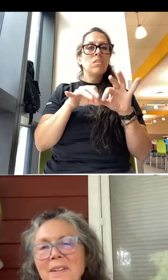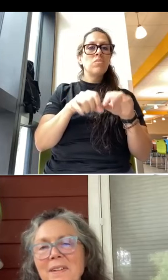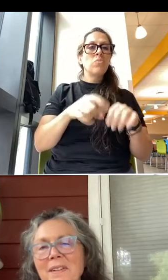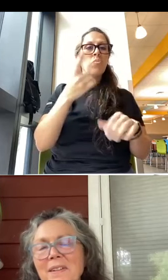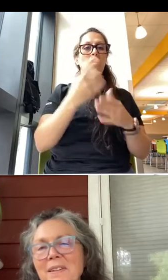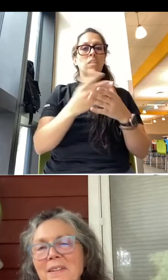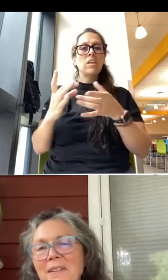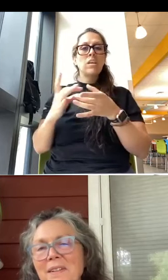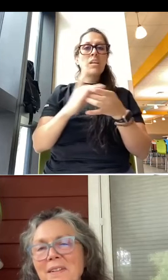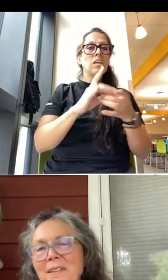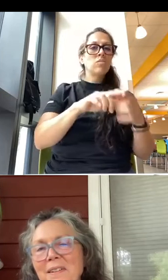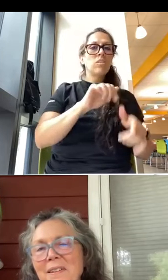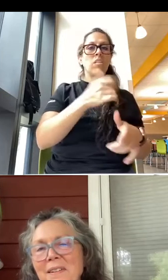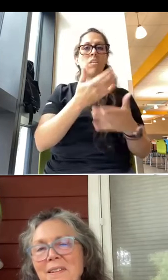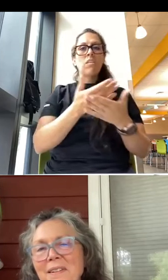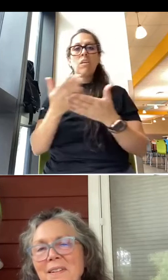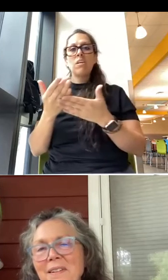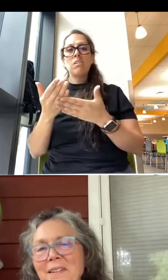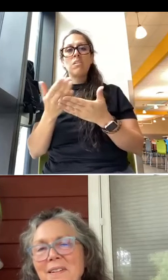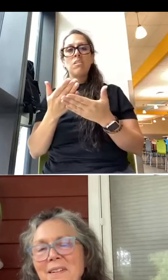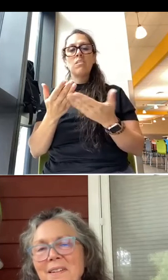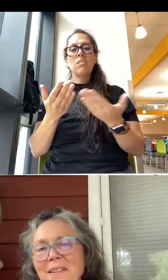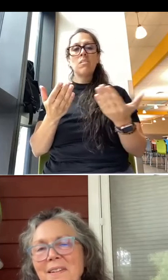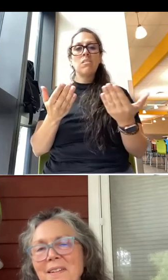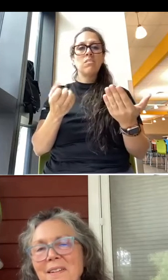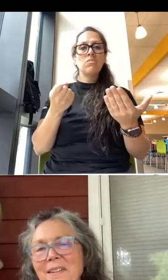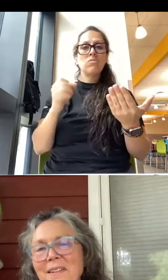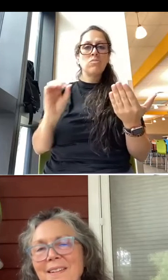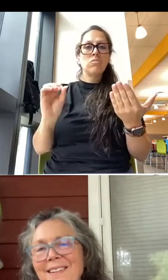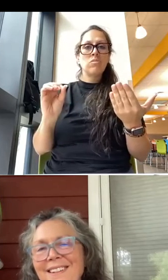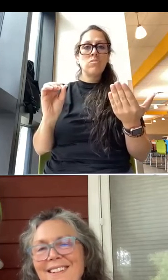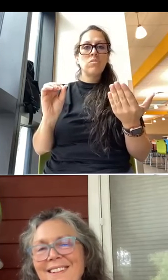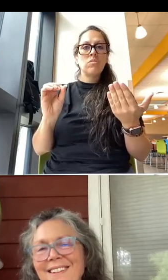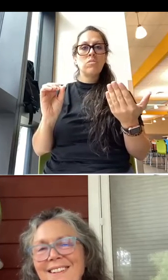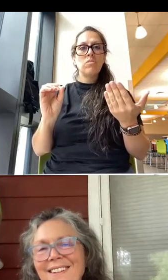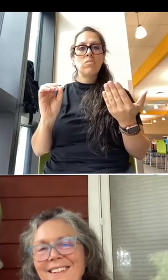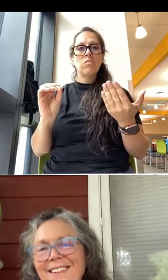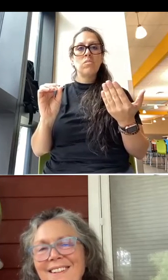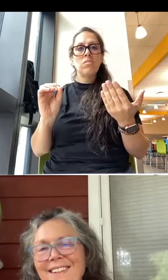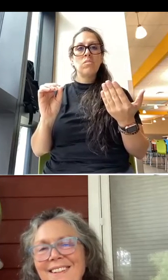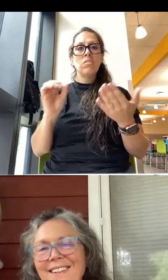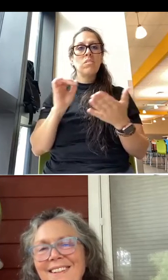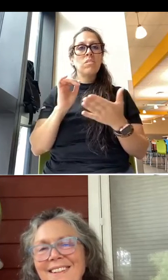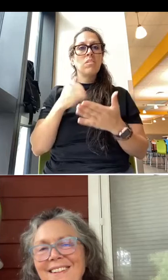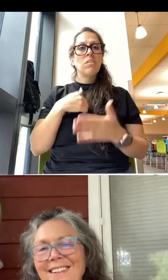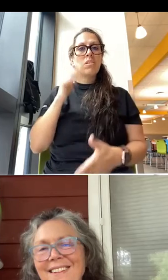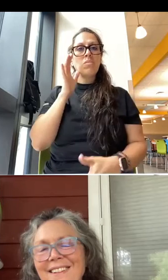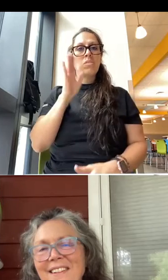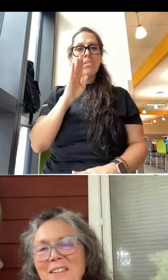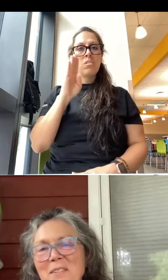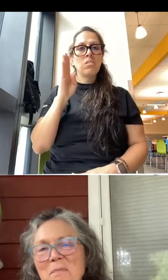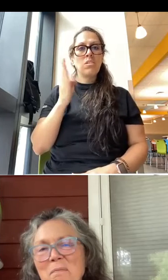So I would never presume to say that I had figured out exactly why it's important,